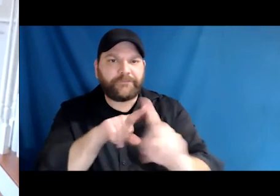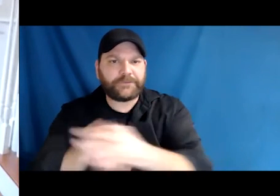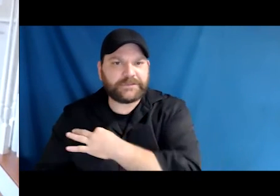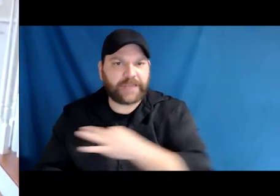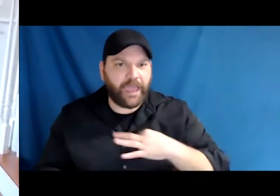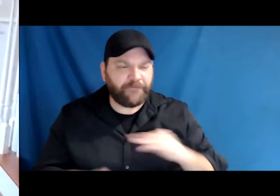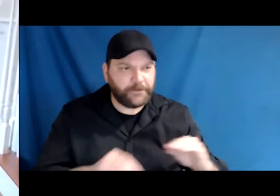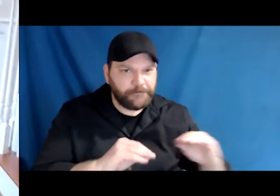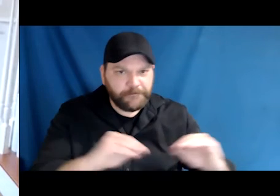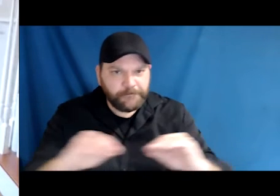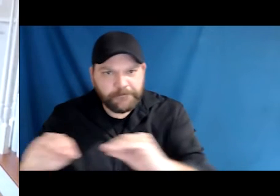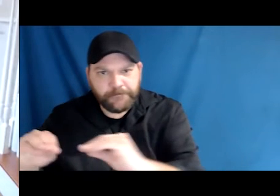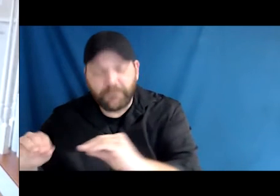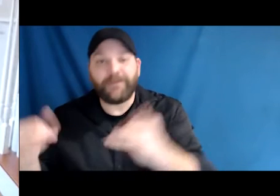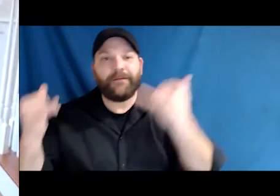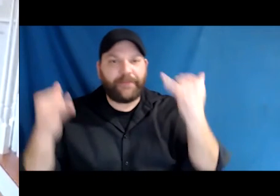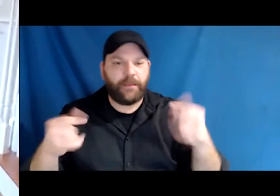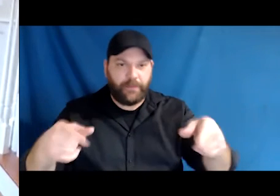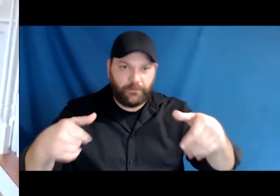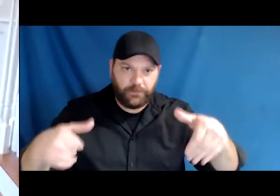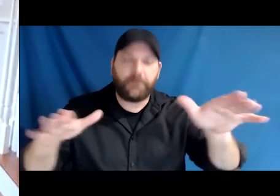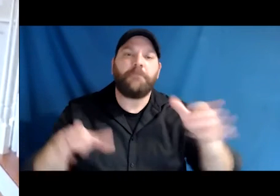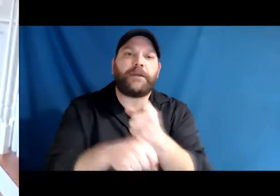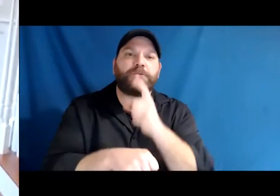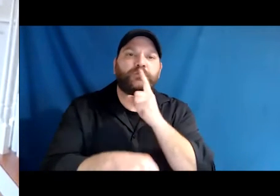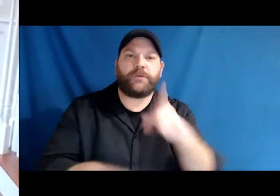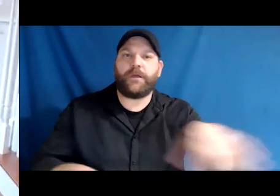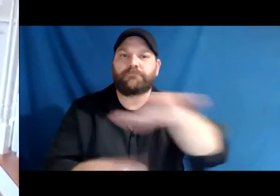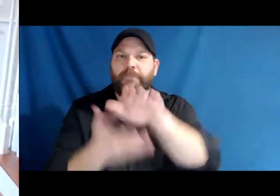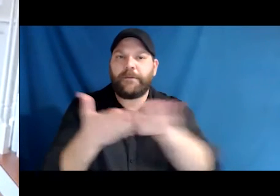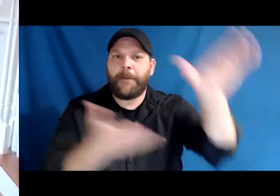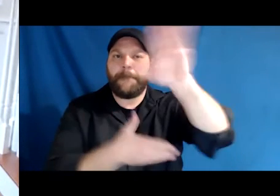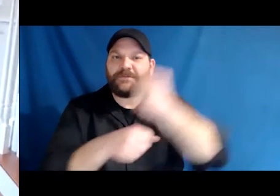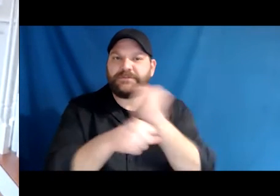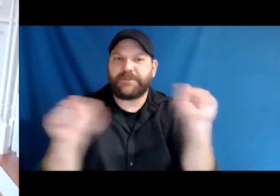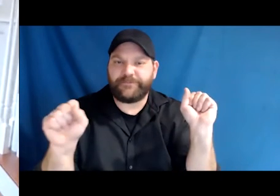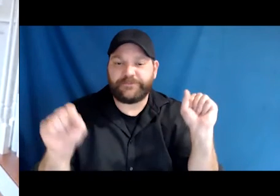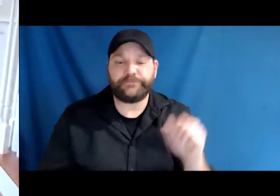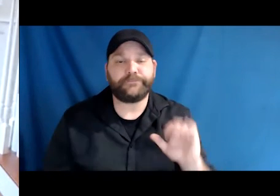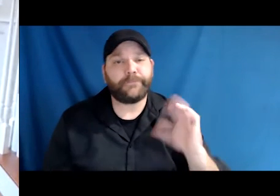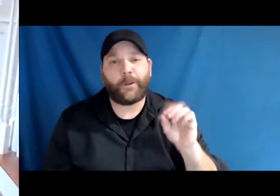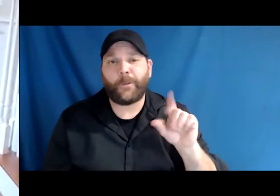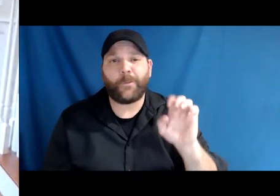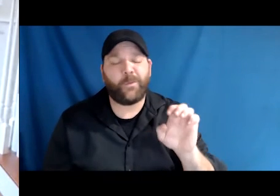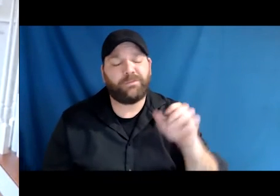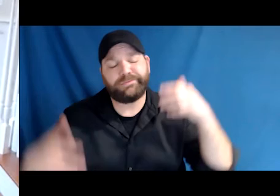of helping keep our campus safe. Chloe has proven to be an incredible leader on campus,